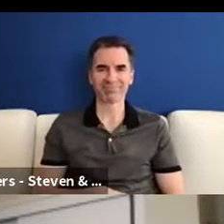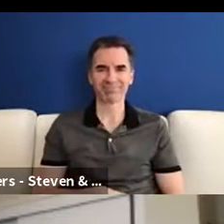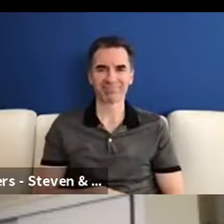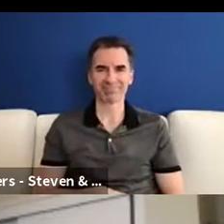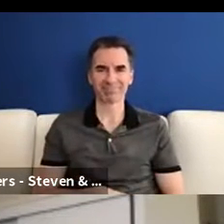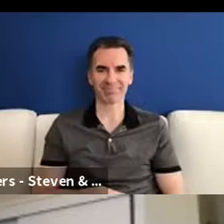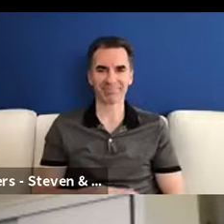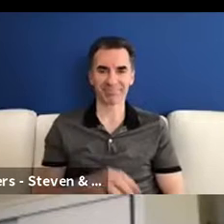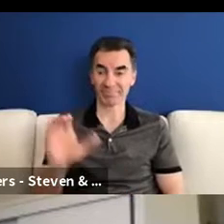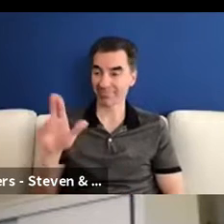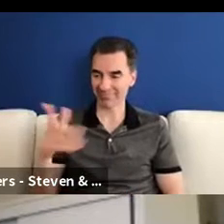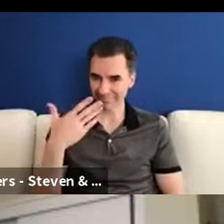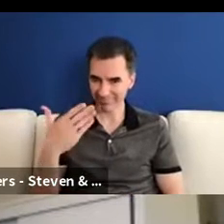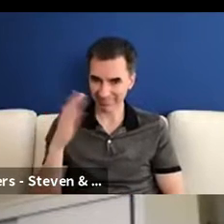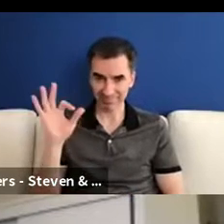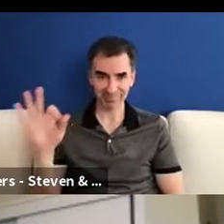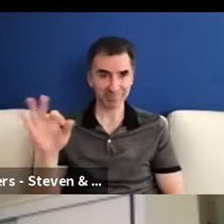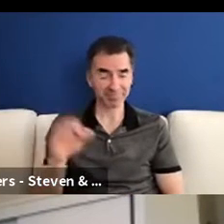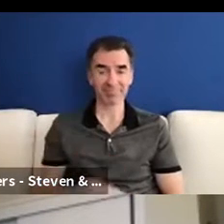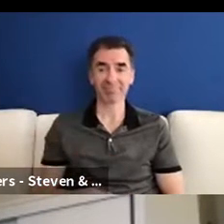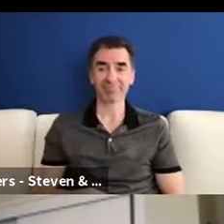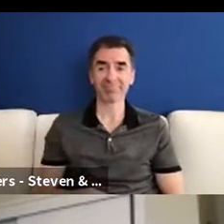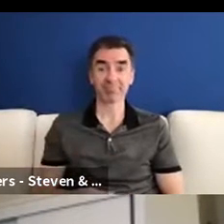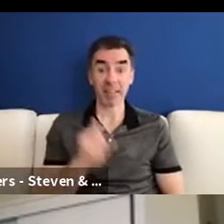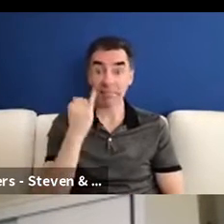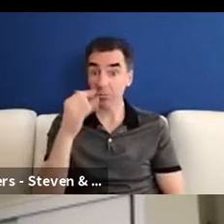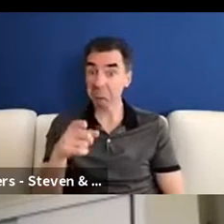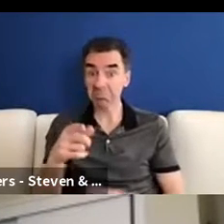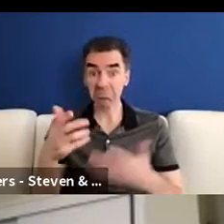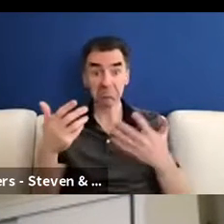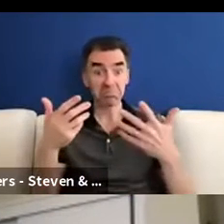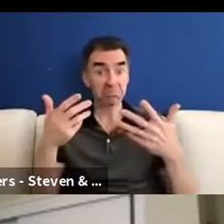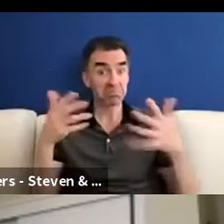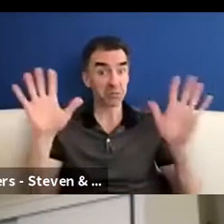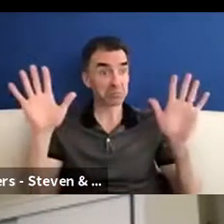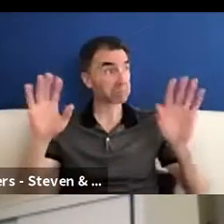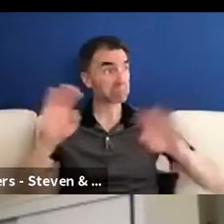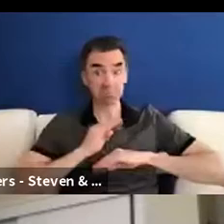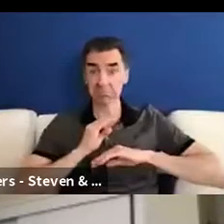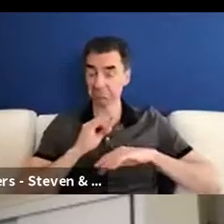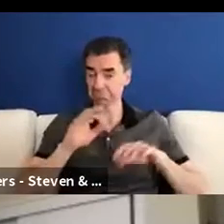Jodie Steeley: Thanks, Carl. Yeah, you're, you're done. You've got your fill, and you're motivated to go, please, please do have a